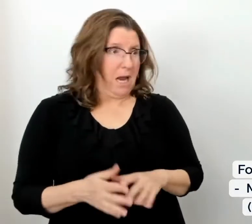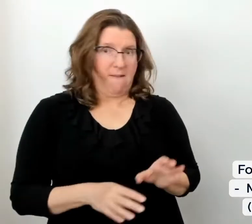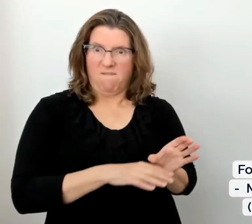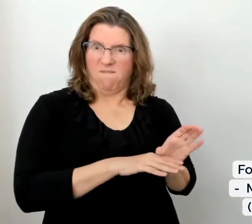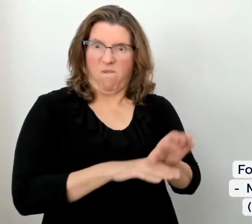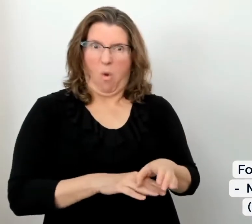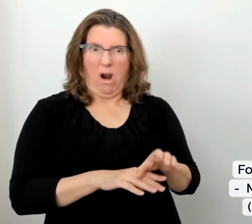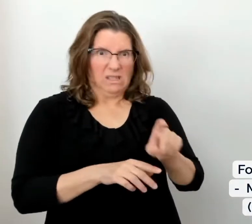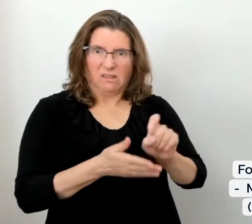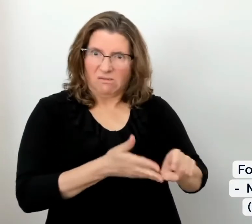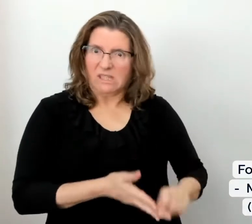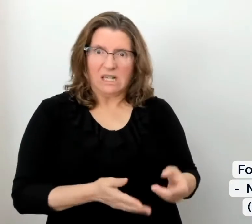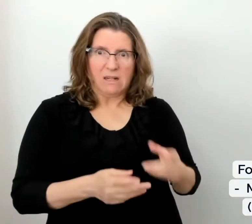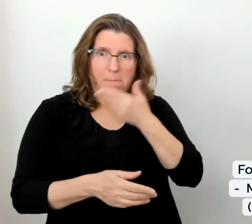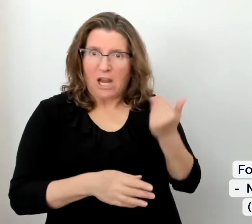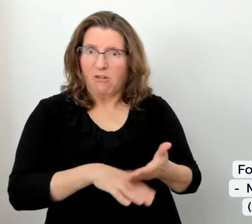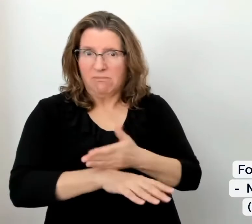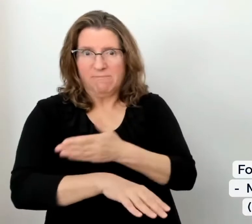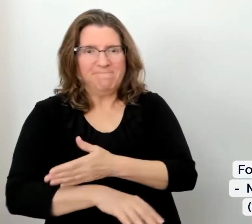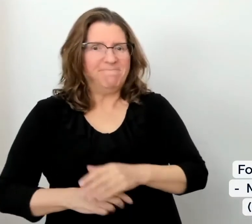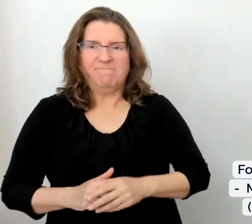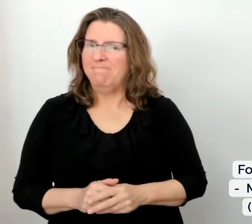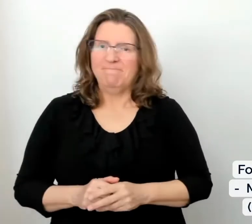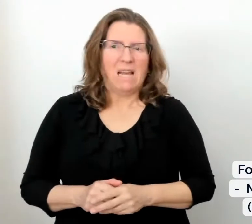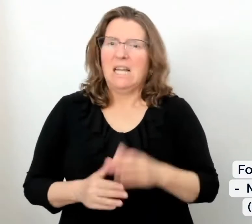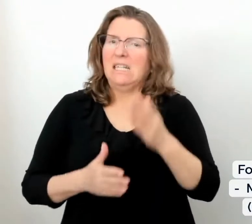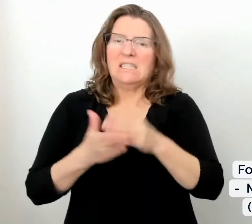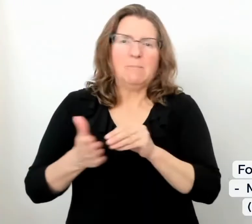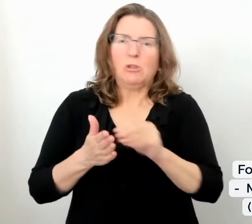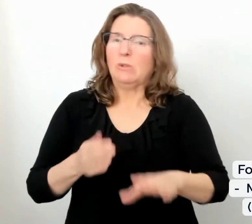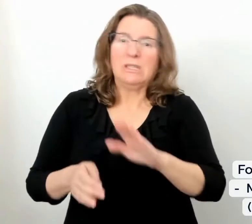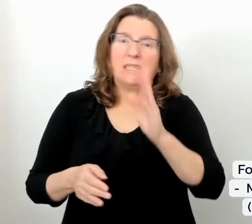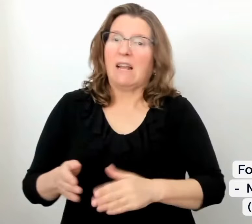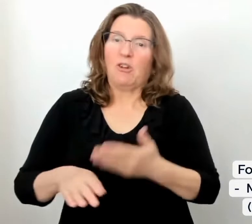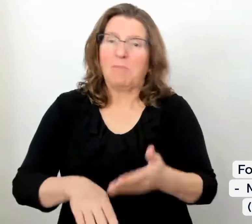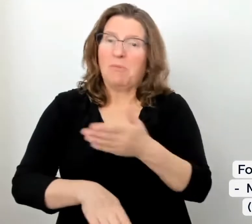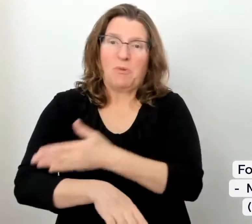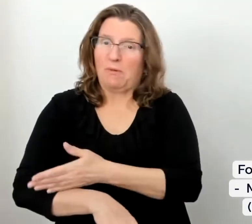You can try to work on improving their writing. But some students may never improve.